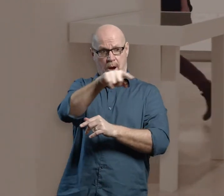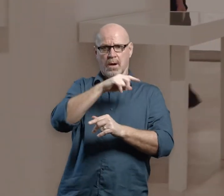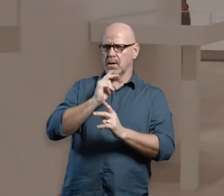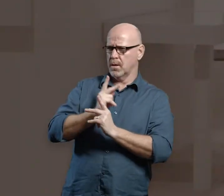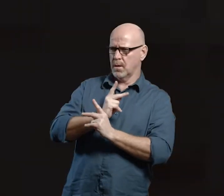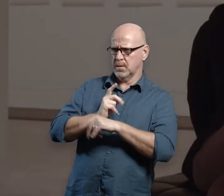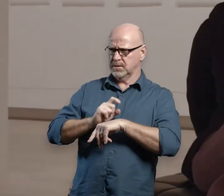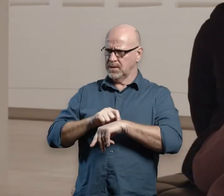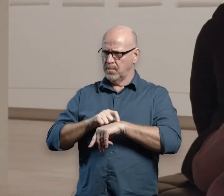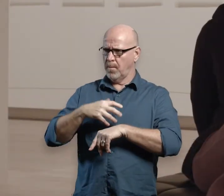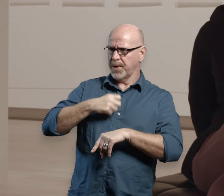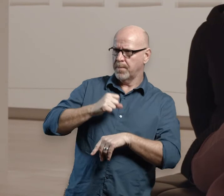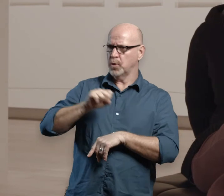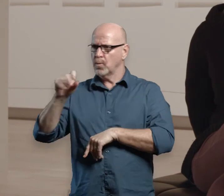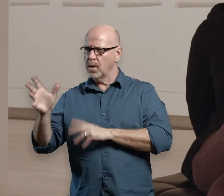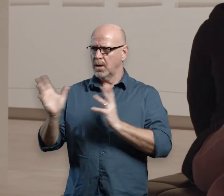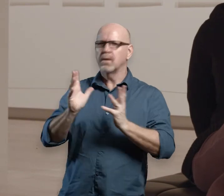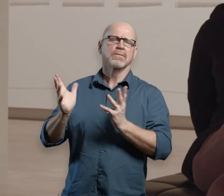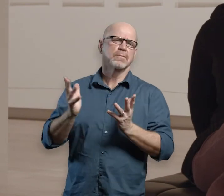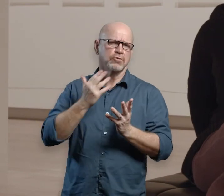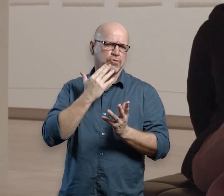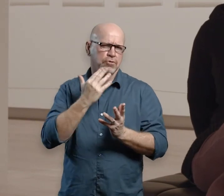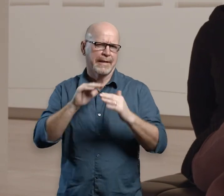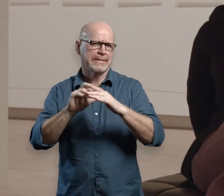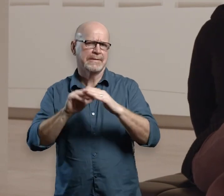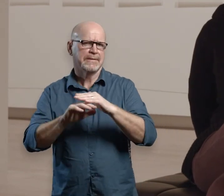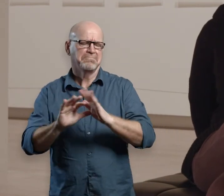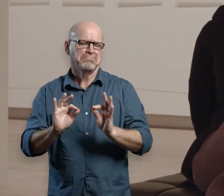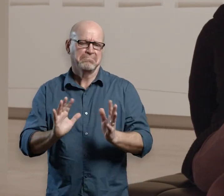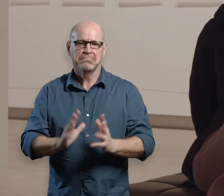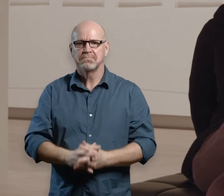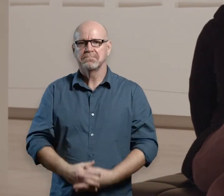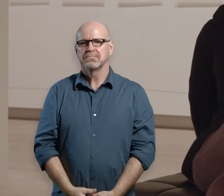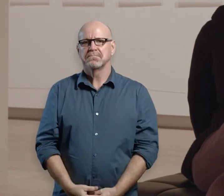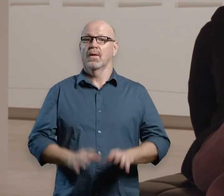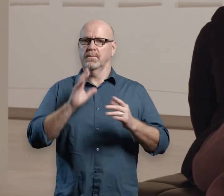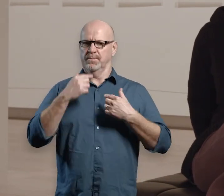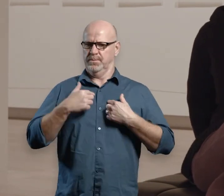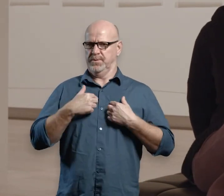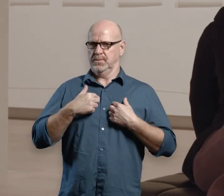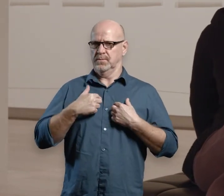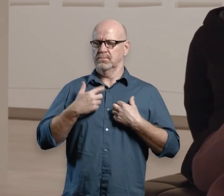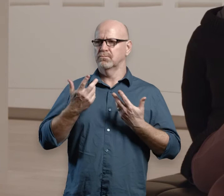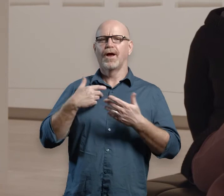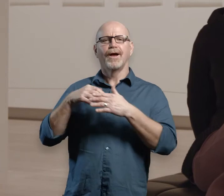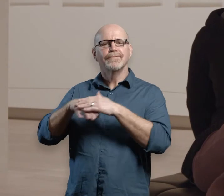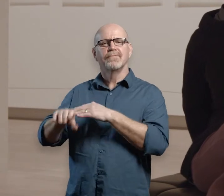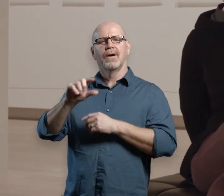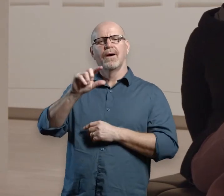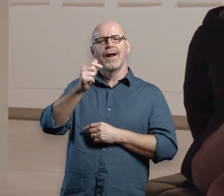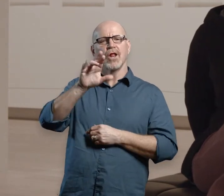So if I go in a gallery and I have trouble standing for a long time and I see seats,